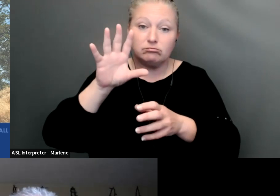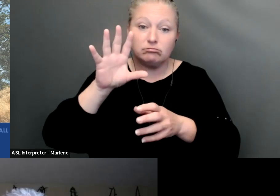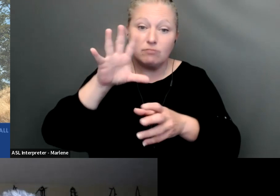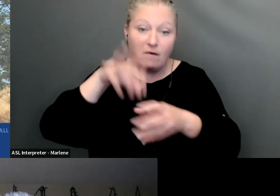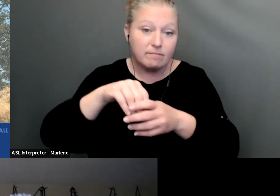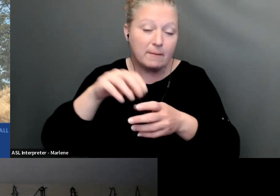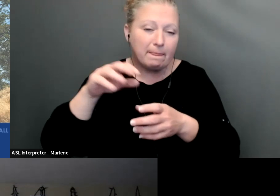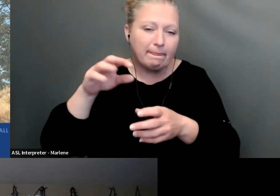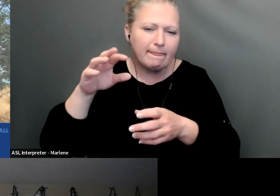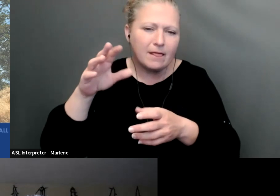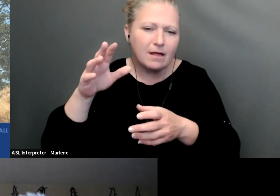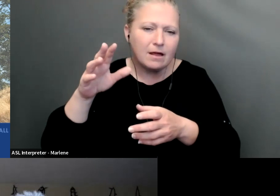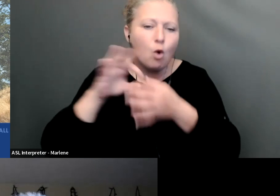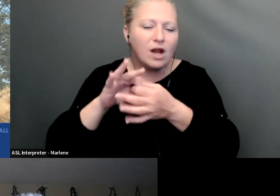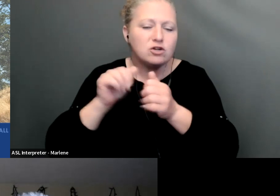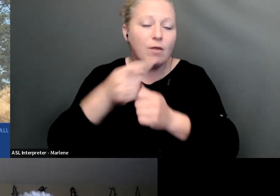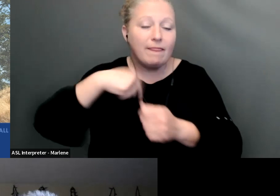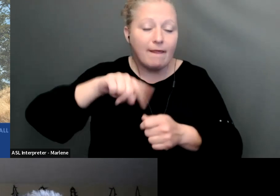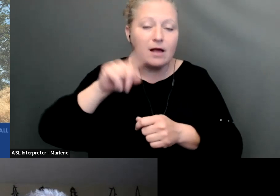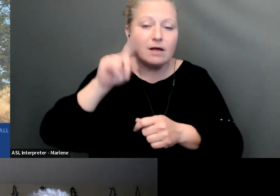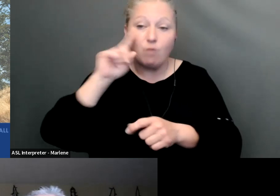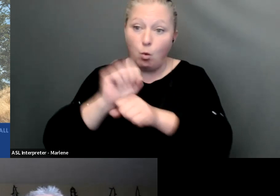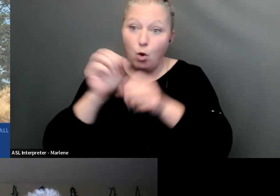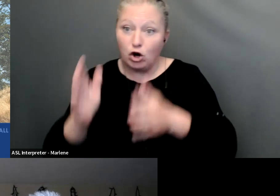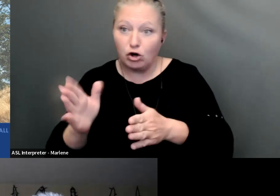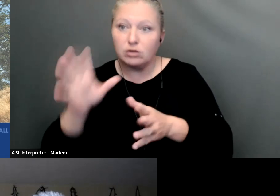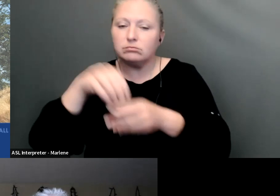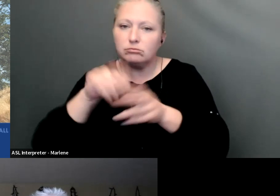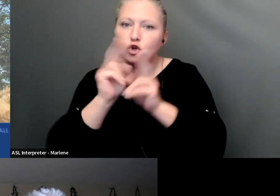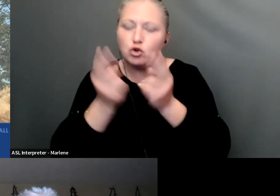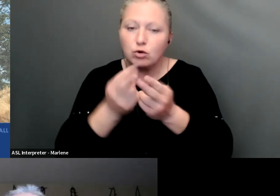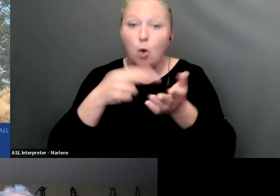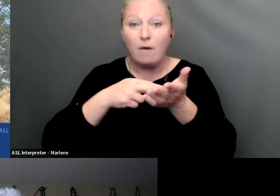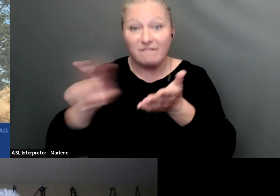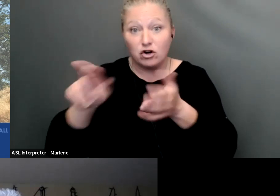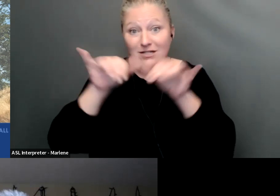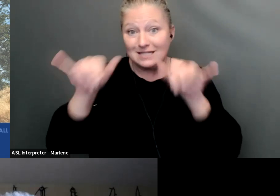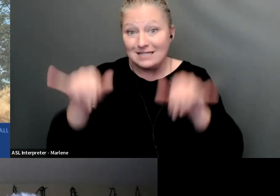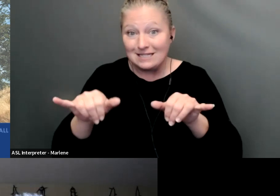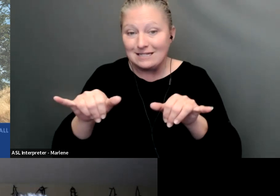a relationship with us where the workers are union. The Referral Hall system isn't like I said